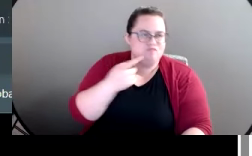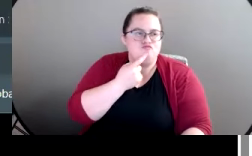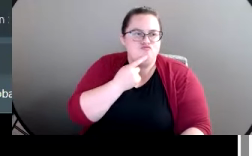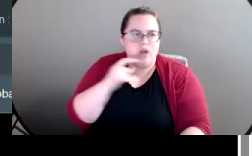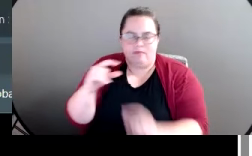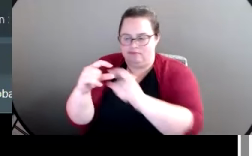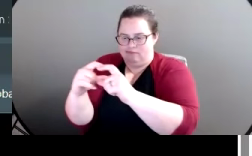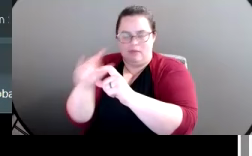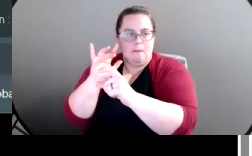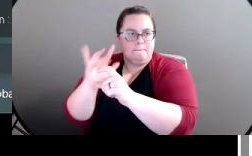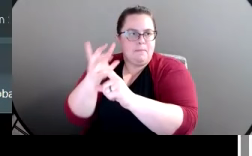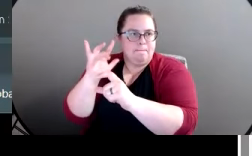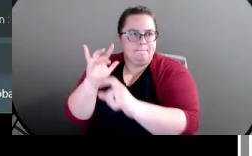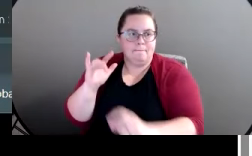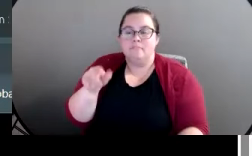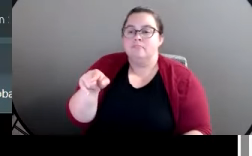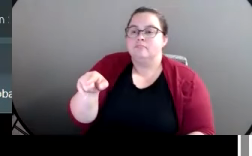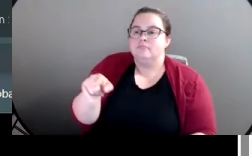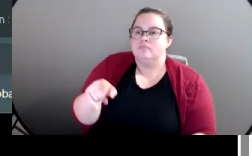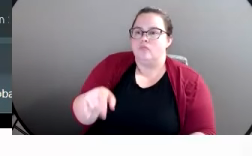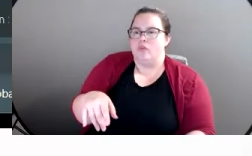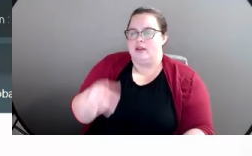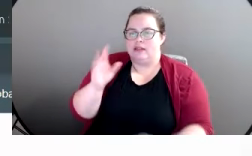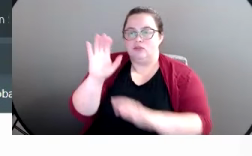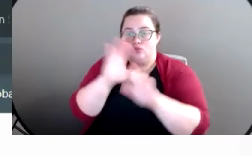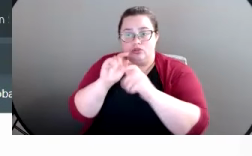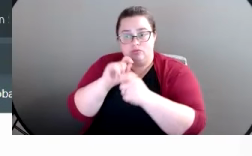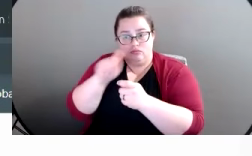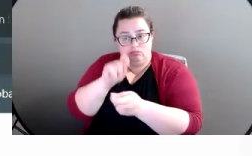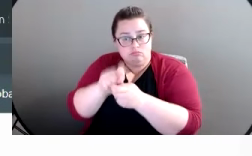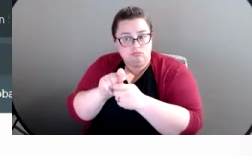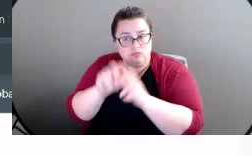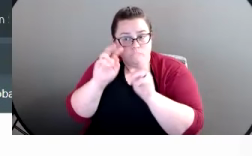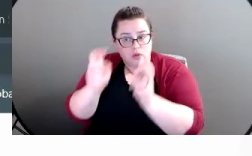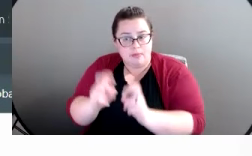You can search for specific topics or just look at the different departments